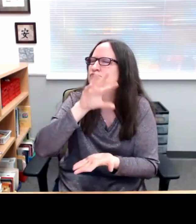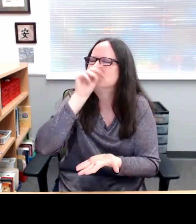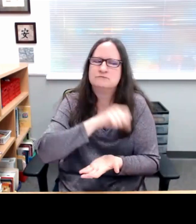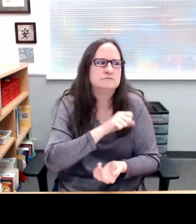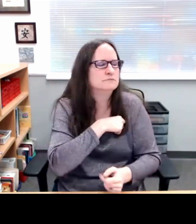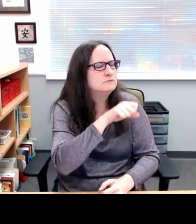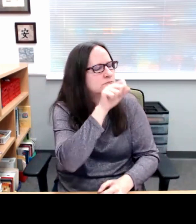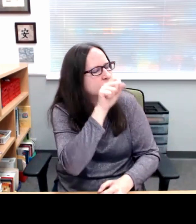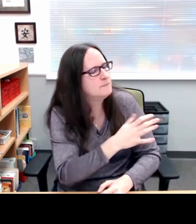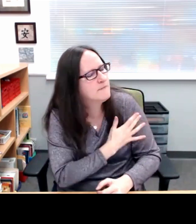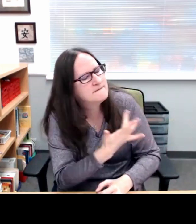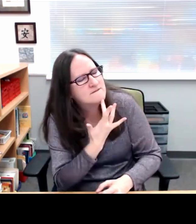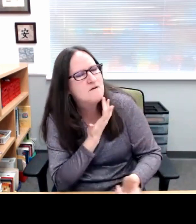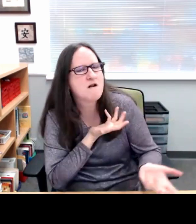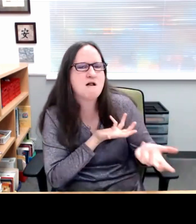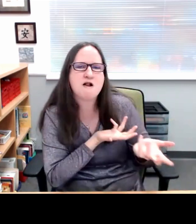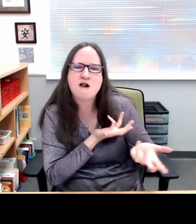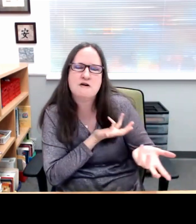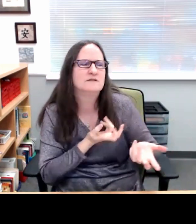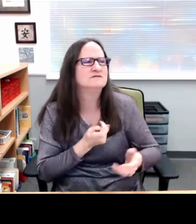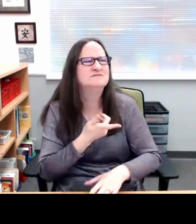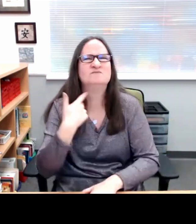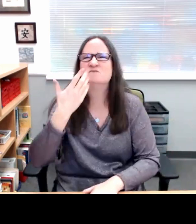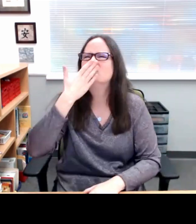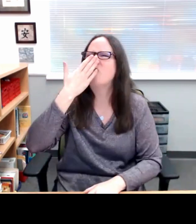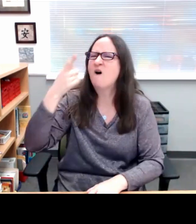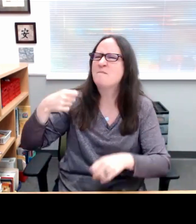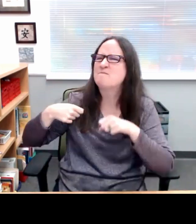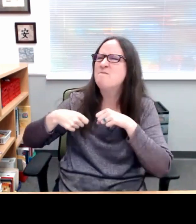Oh, I smell campfire. Oh, yeah. I love the smell of a campfire.